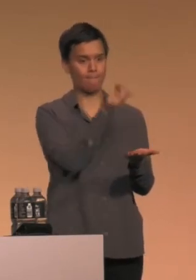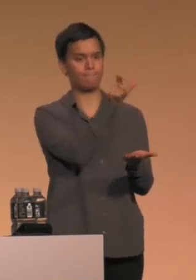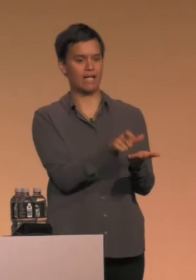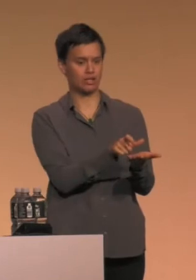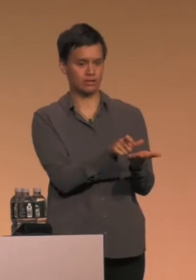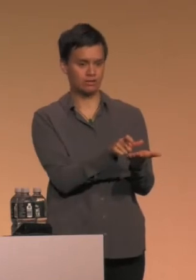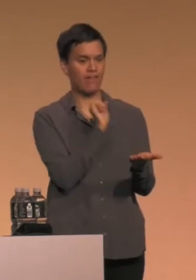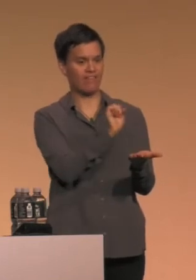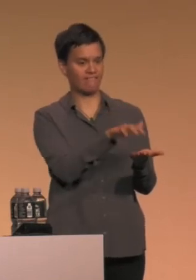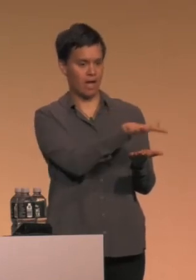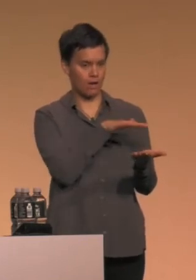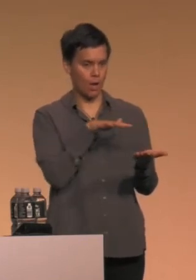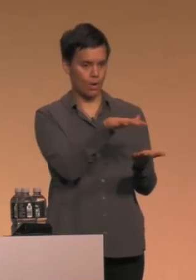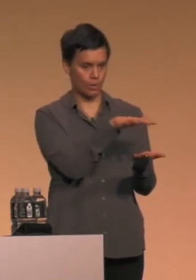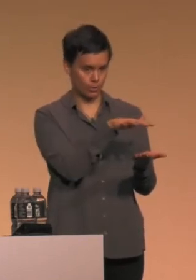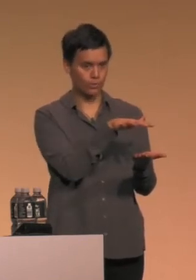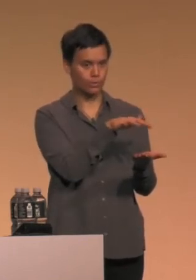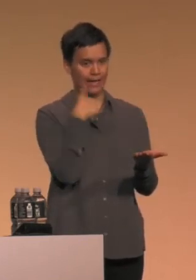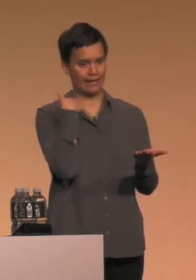establishing and preserving effective relationships